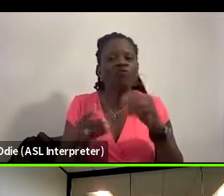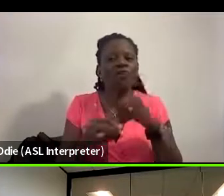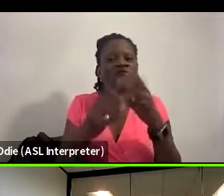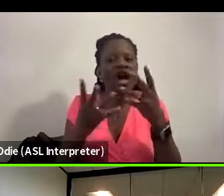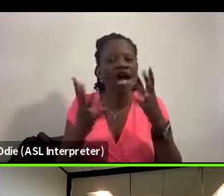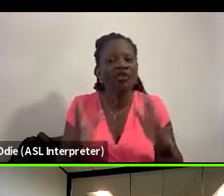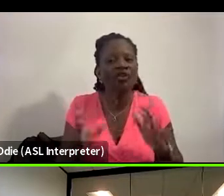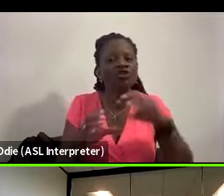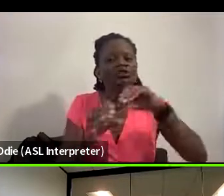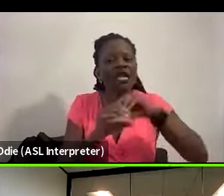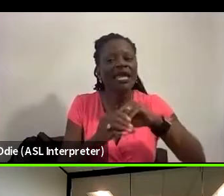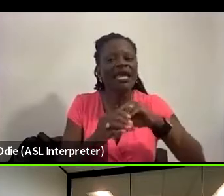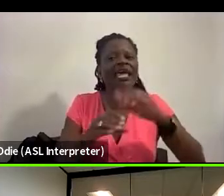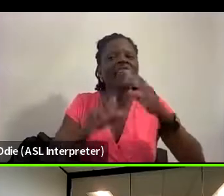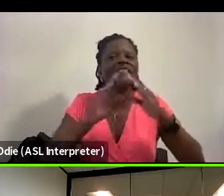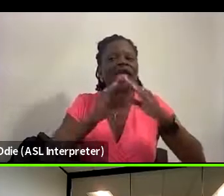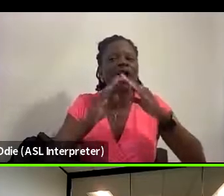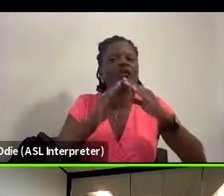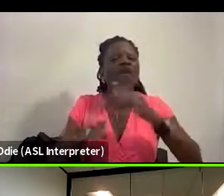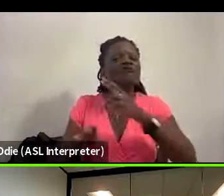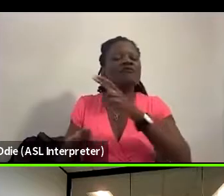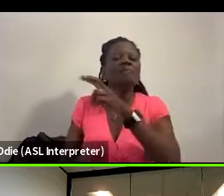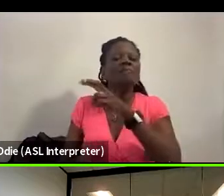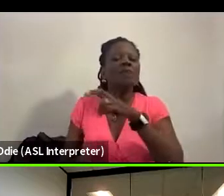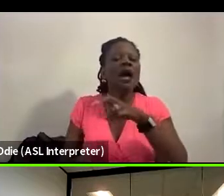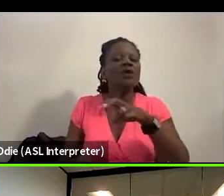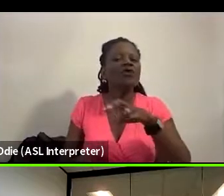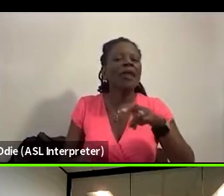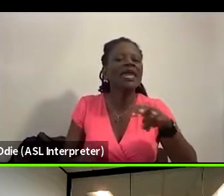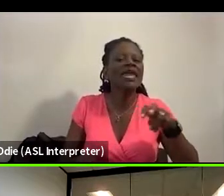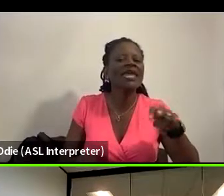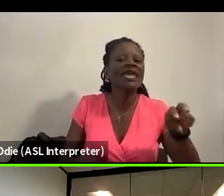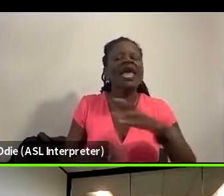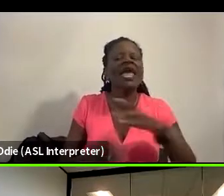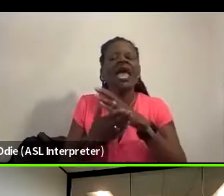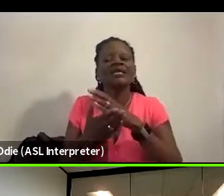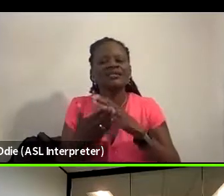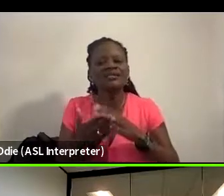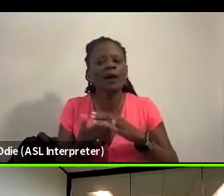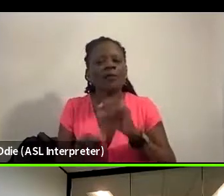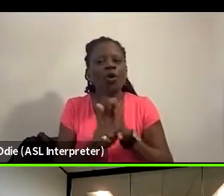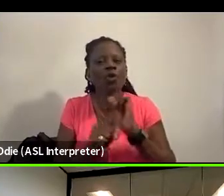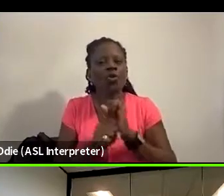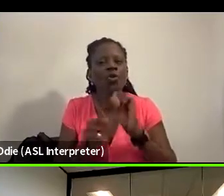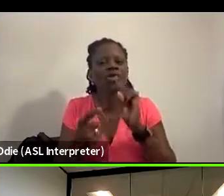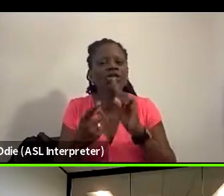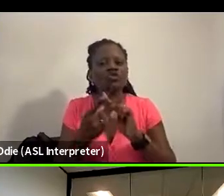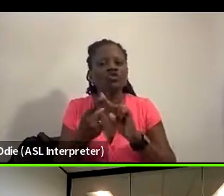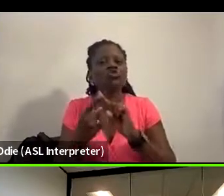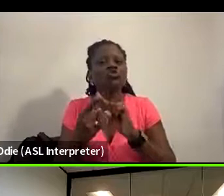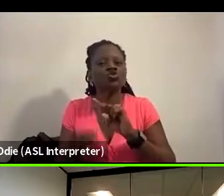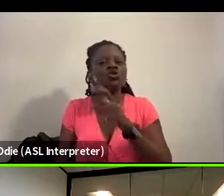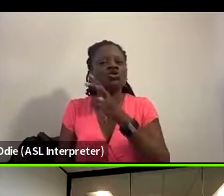Some of them were already on there and others are working to to get there. And we're expecting most of them to be on